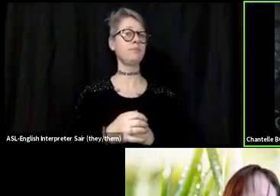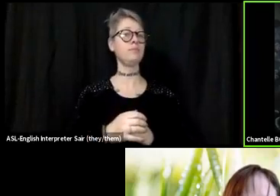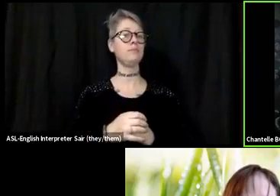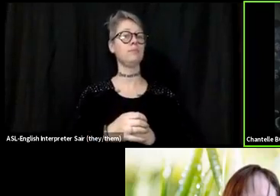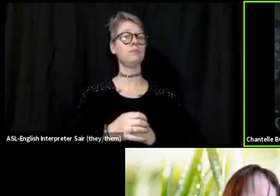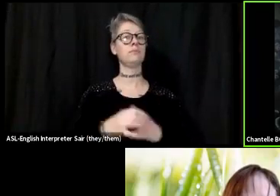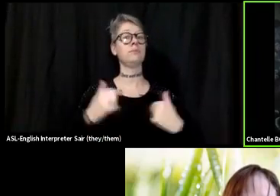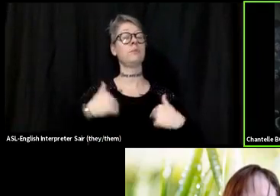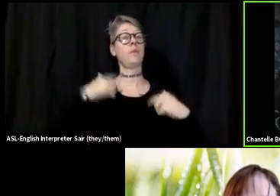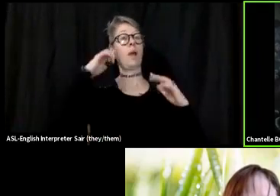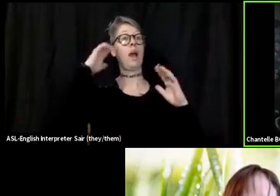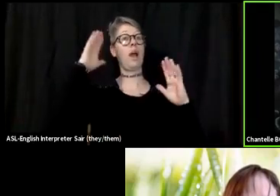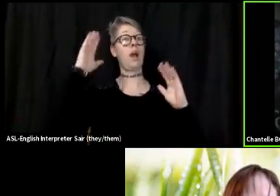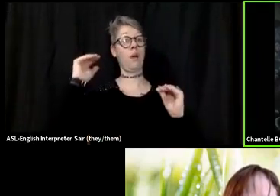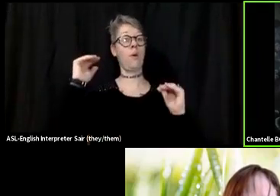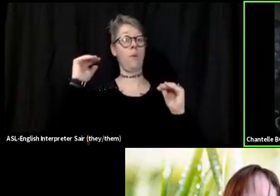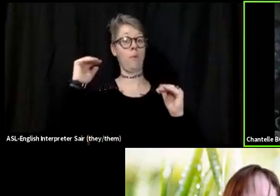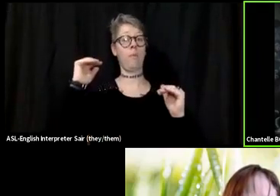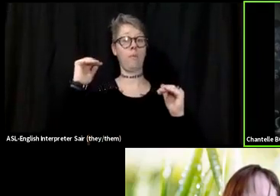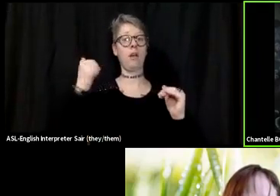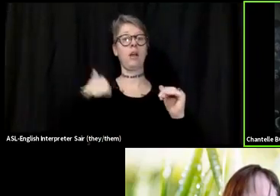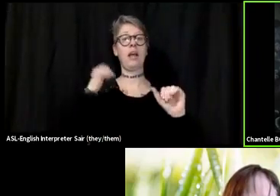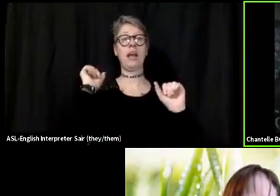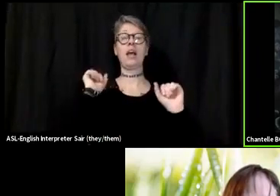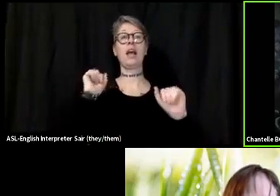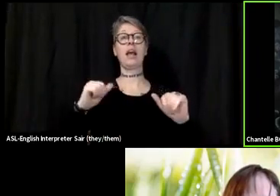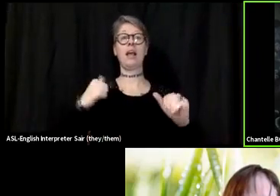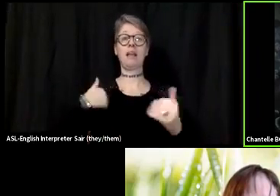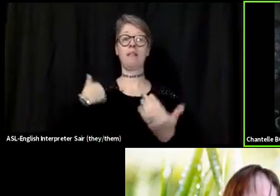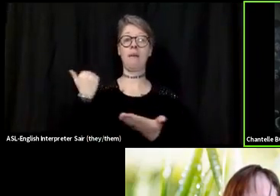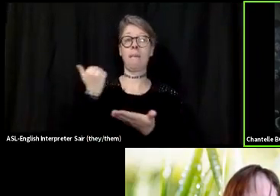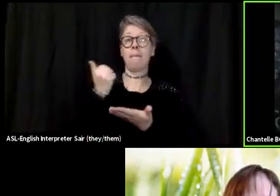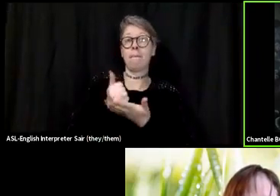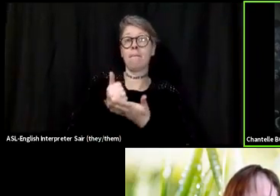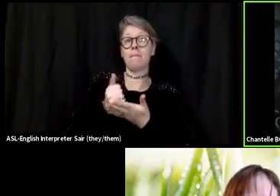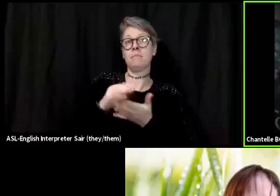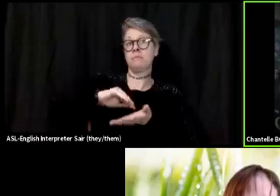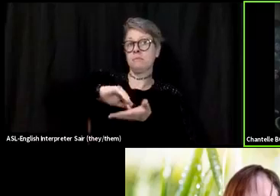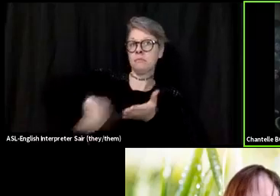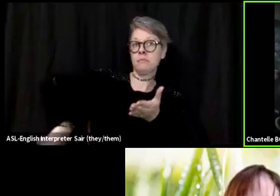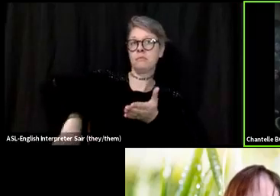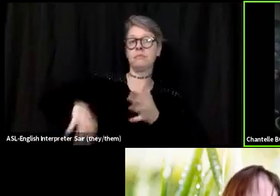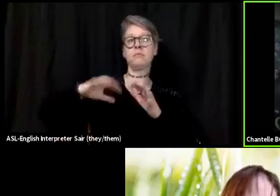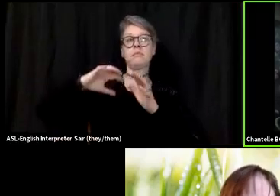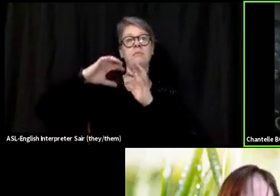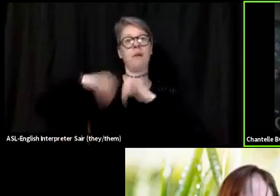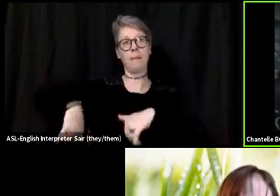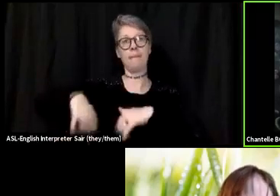so. o, hoping to be hoping to be a. le to to help.